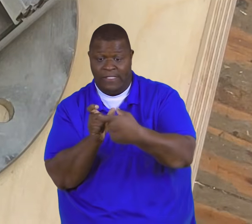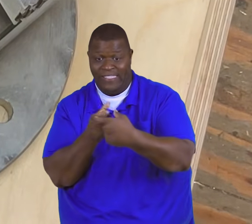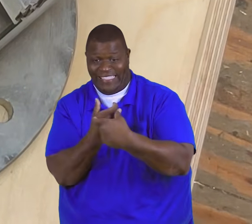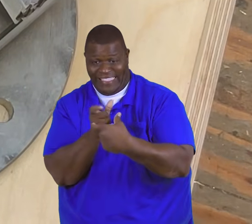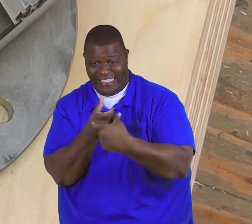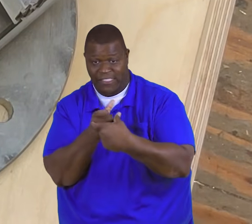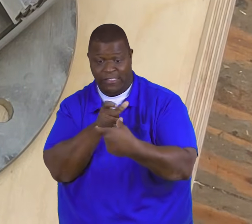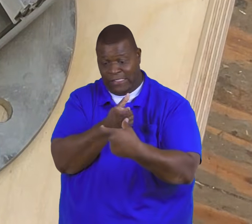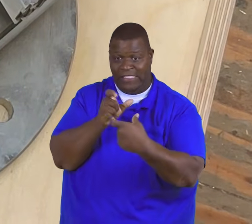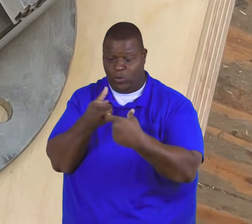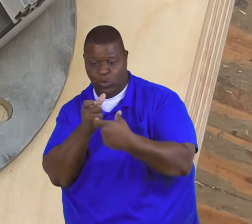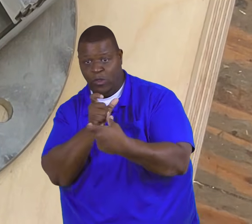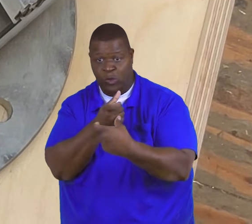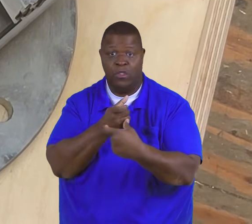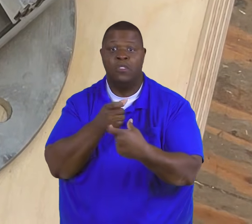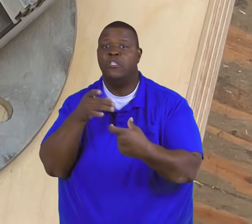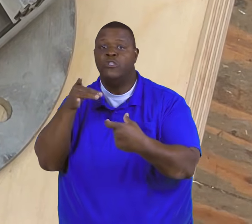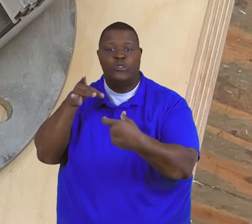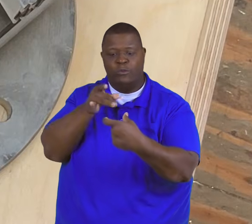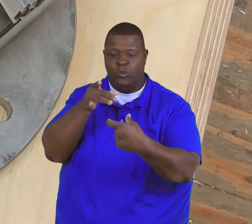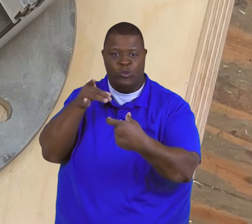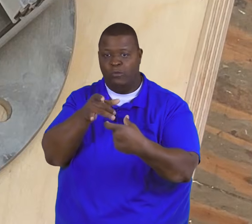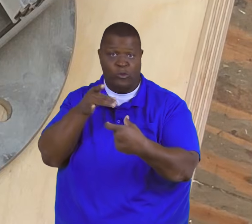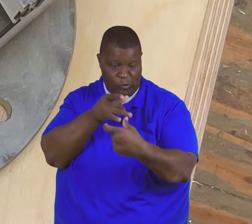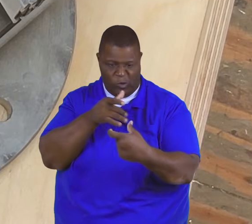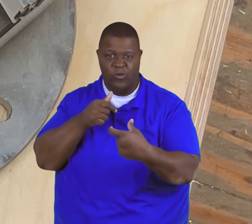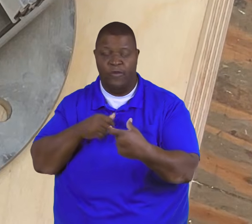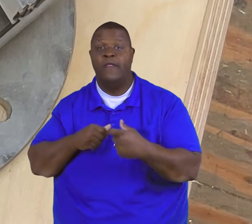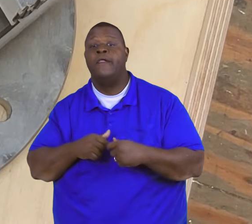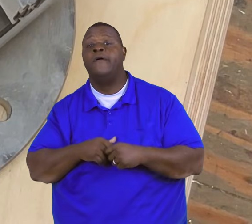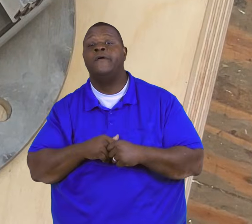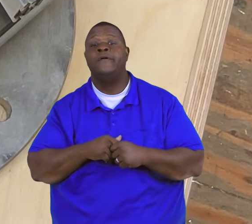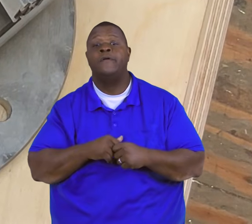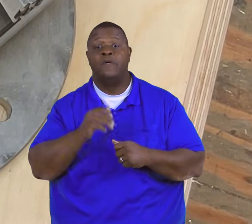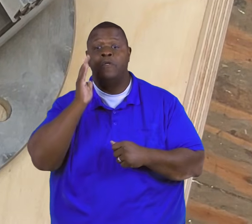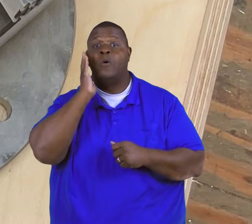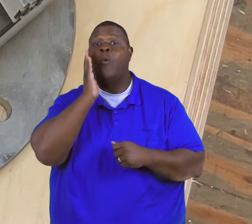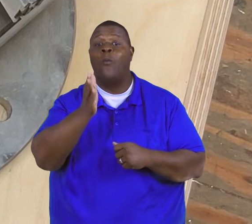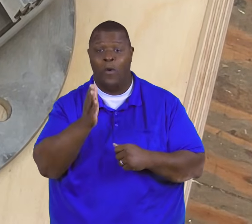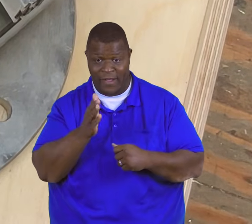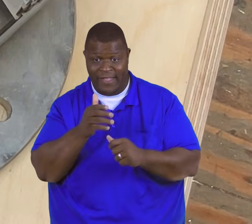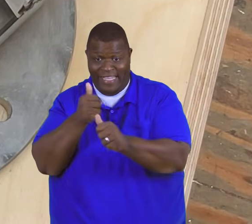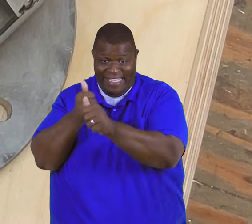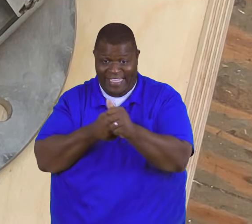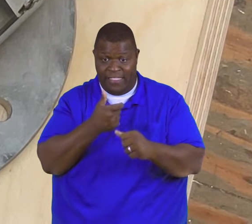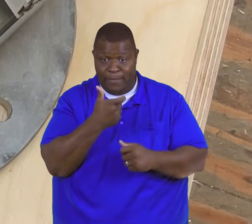which means they need to be the same surface, right? They need to have the same name. So I'm gonna pull out some number stamps